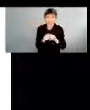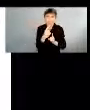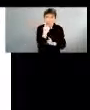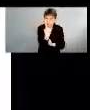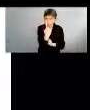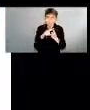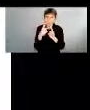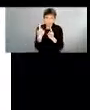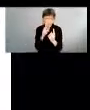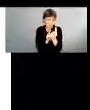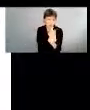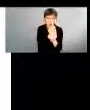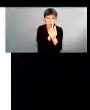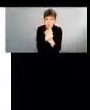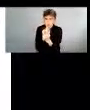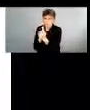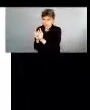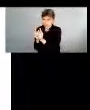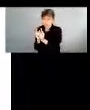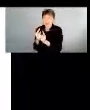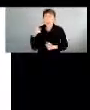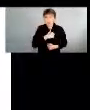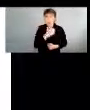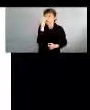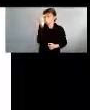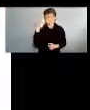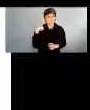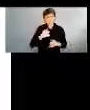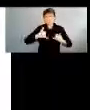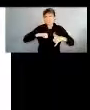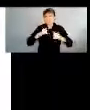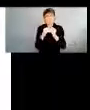an individual, organizational and systemic level.